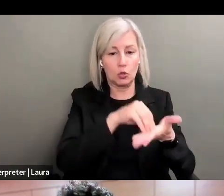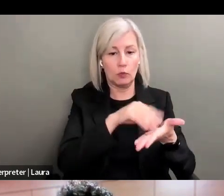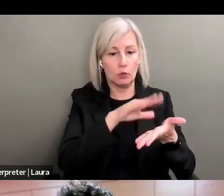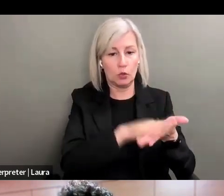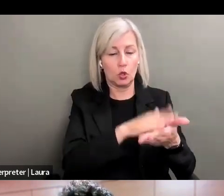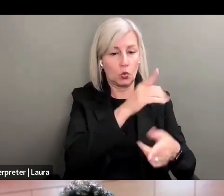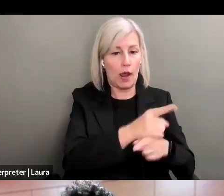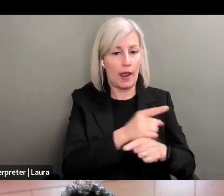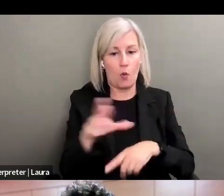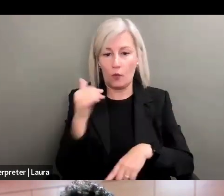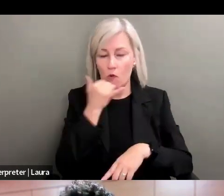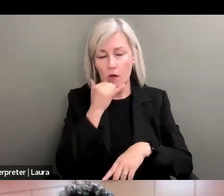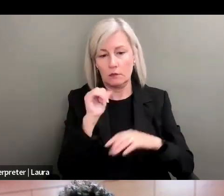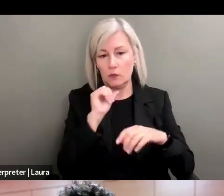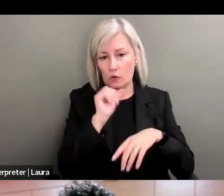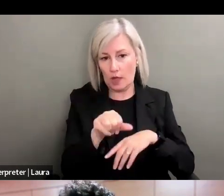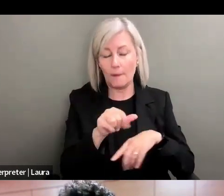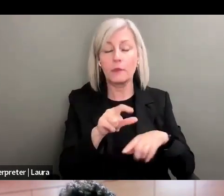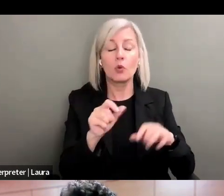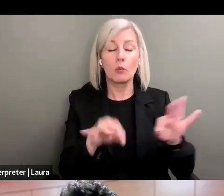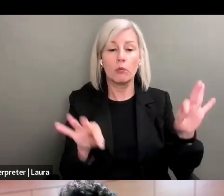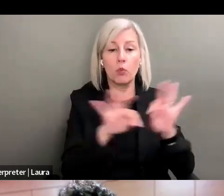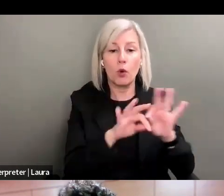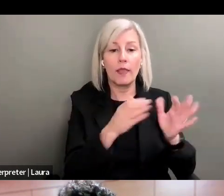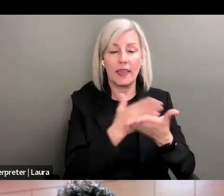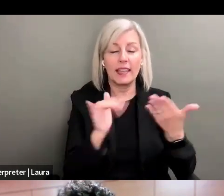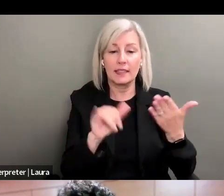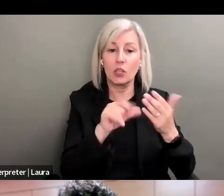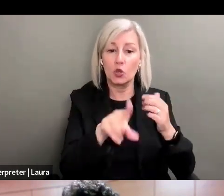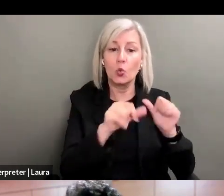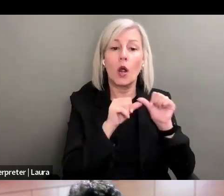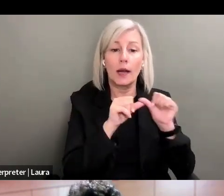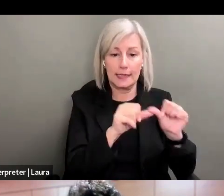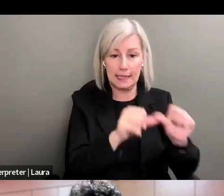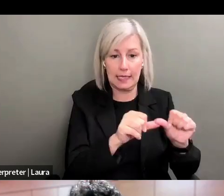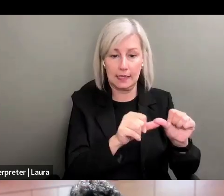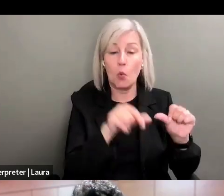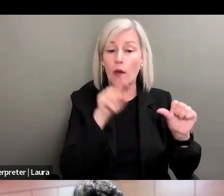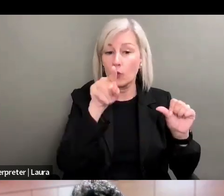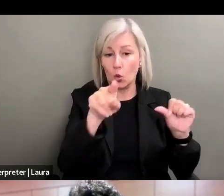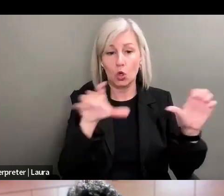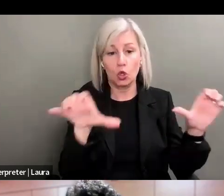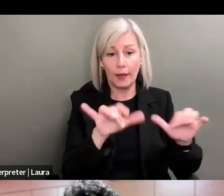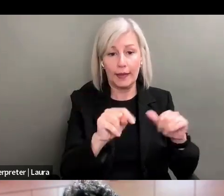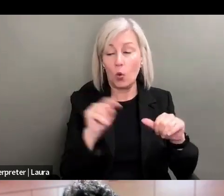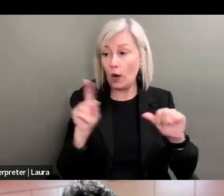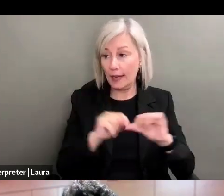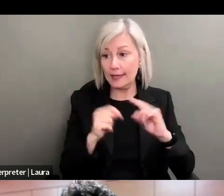So, I think the important thing is that you're being consistent. So, if you're the one that's doing them or you have a team of people doing them,